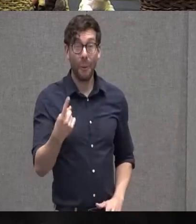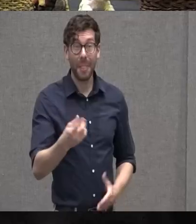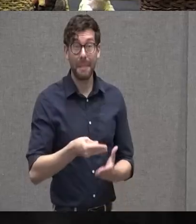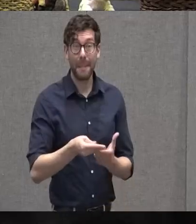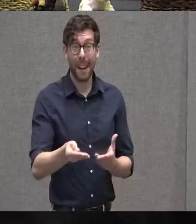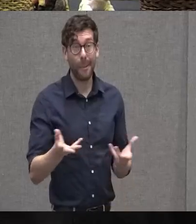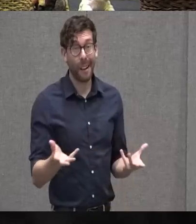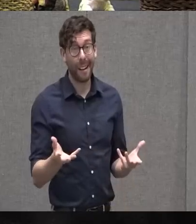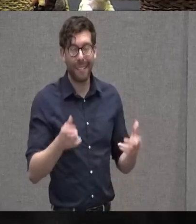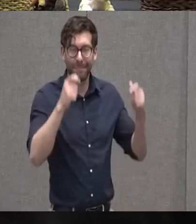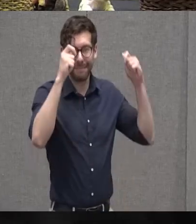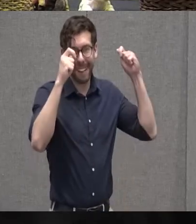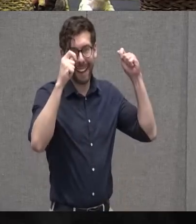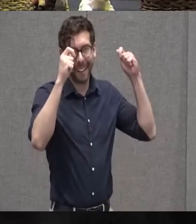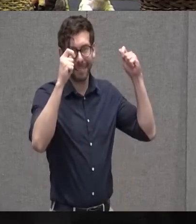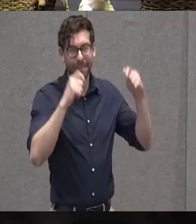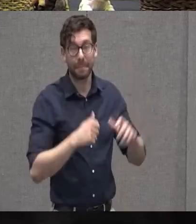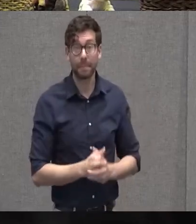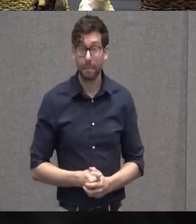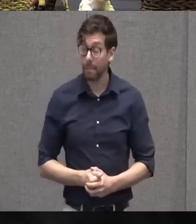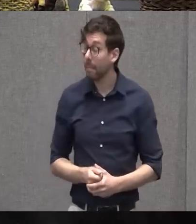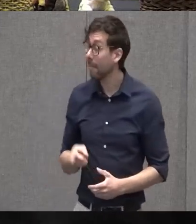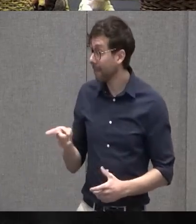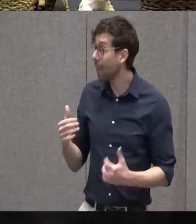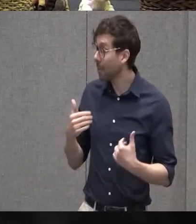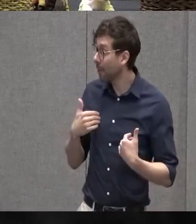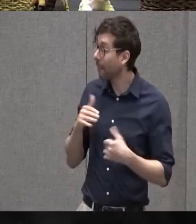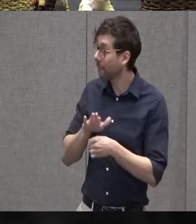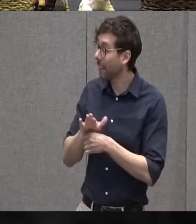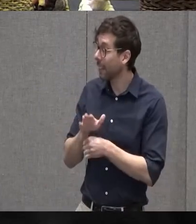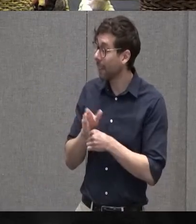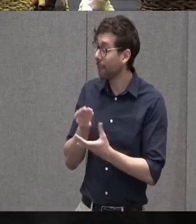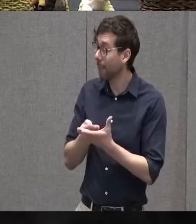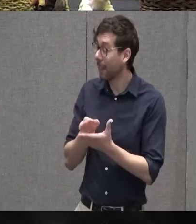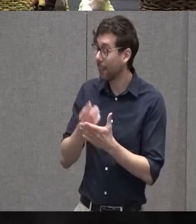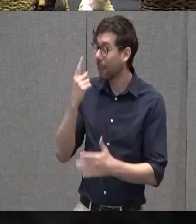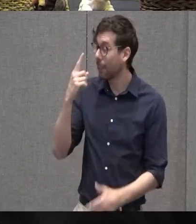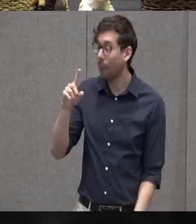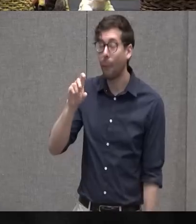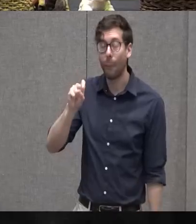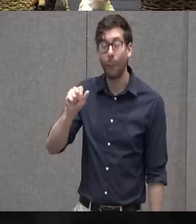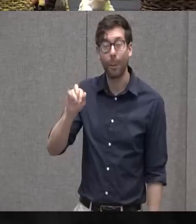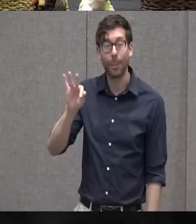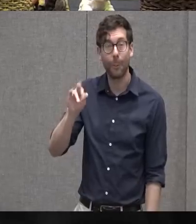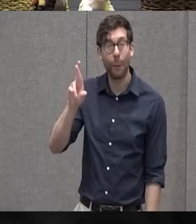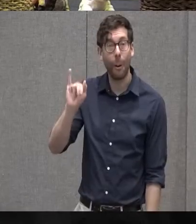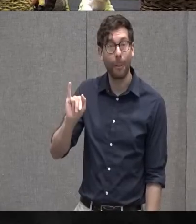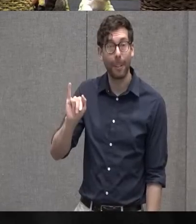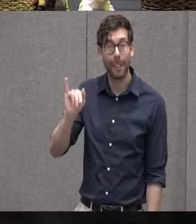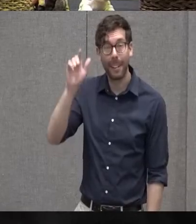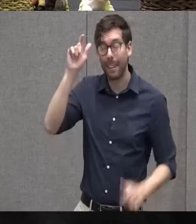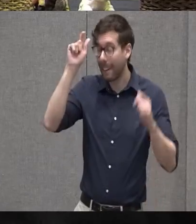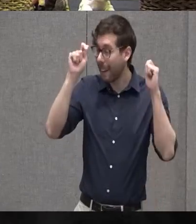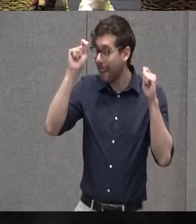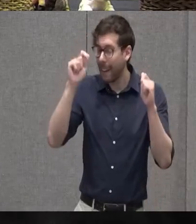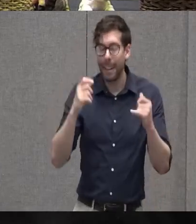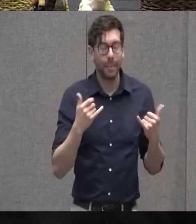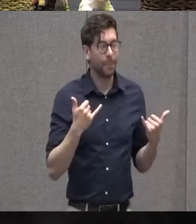You have enough money for the safari hat. The safari hat and now I have zero dollars left.